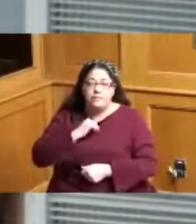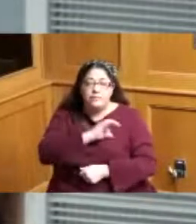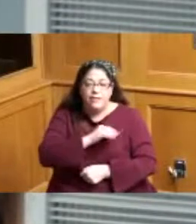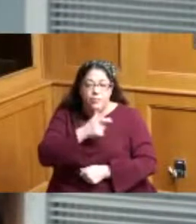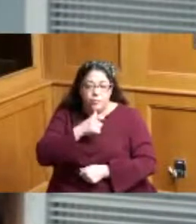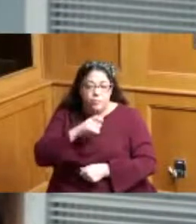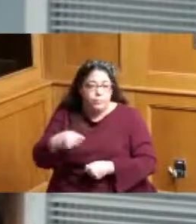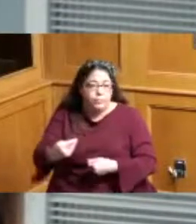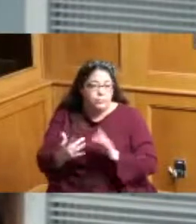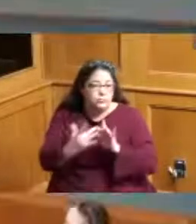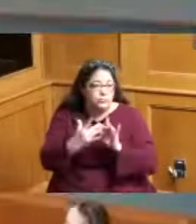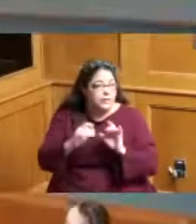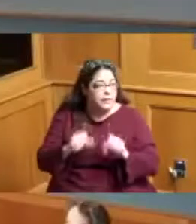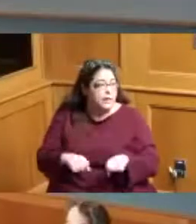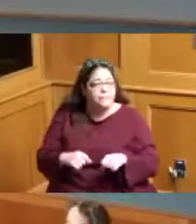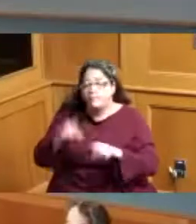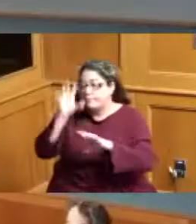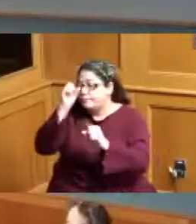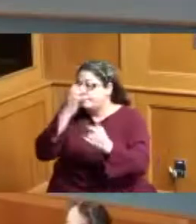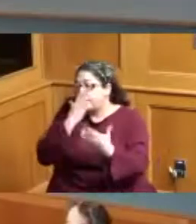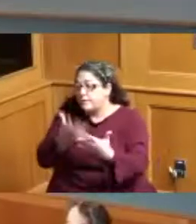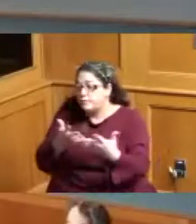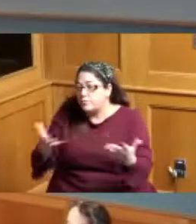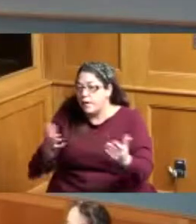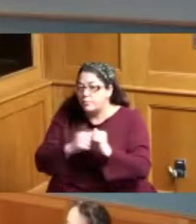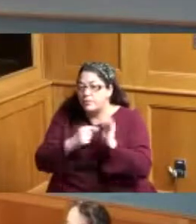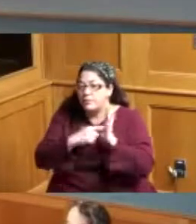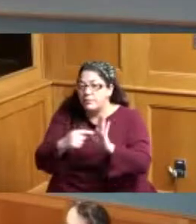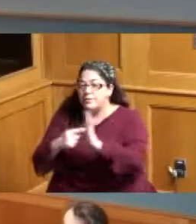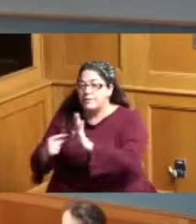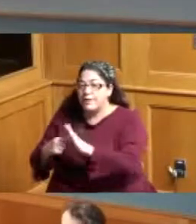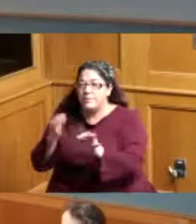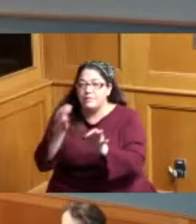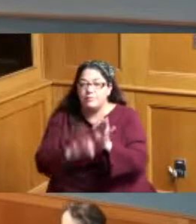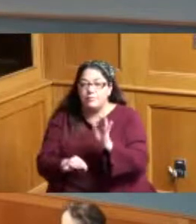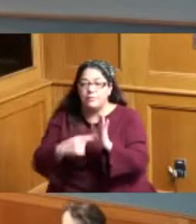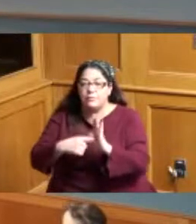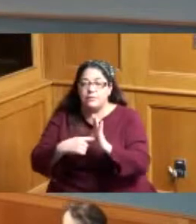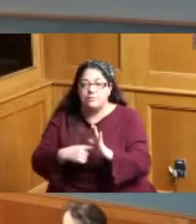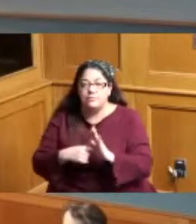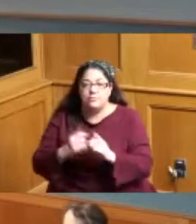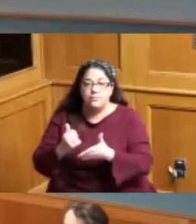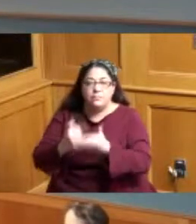information thank you so much in those examples those simplistic examples were very helpful